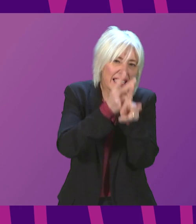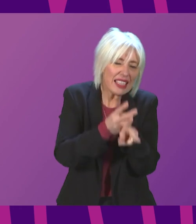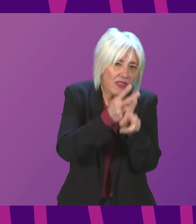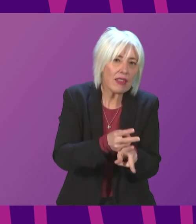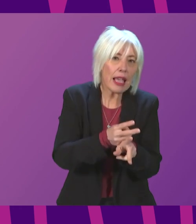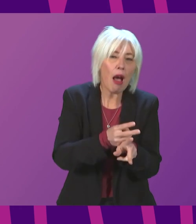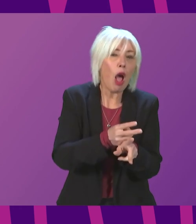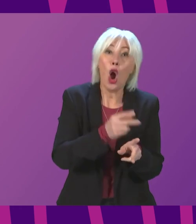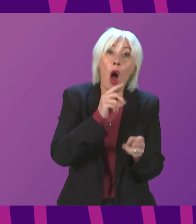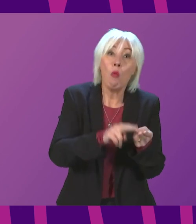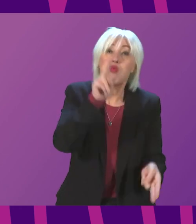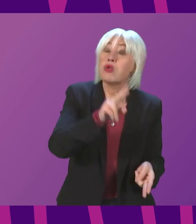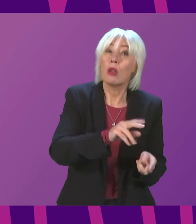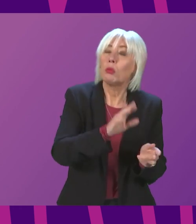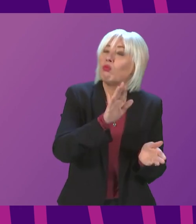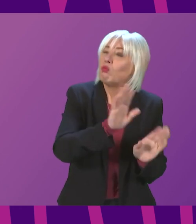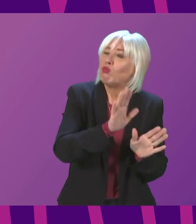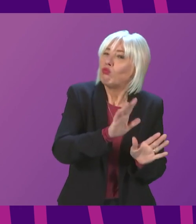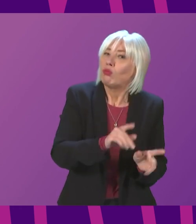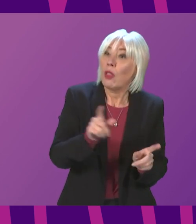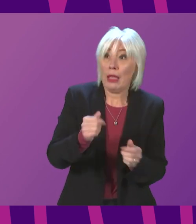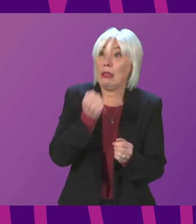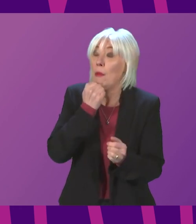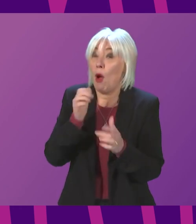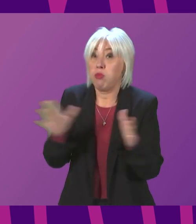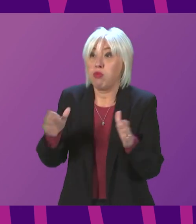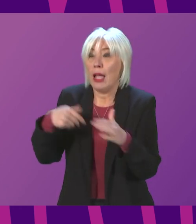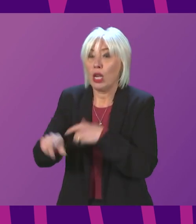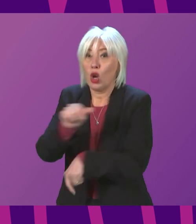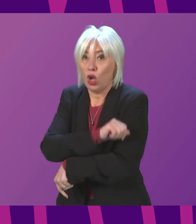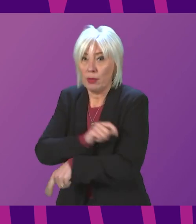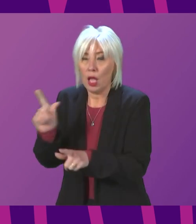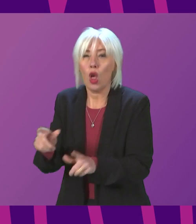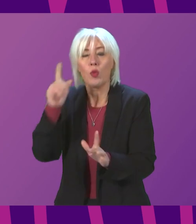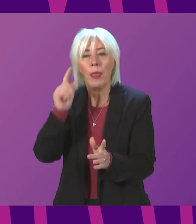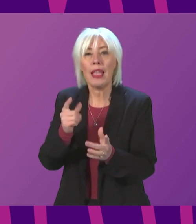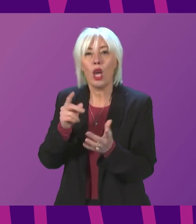are rising, suggests that the impact on individuals of omicron is less severe than that of previous